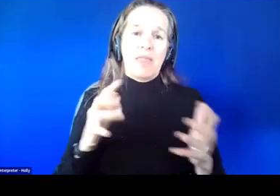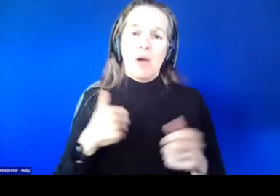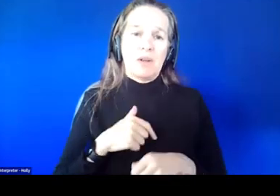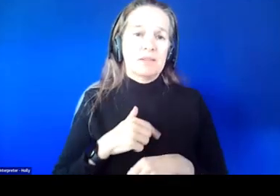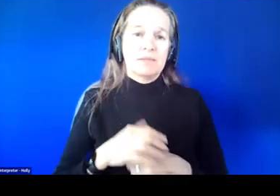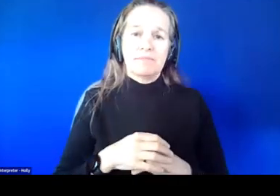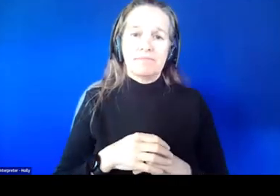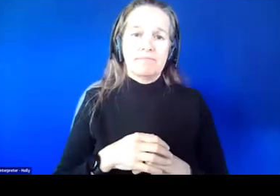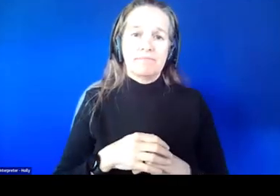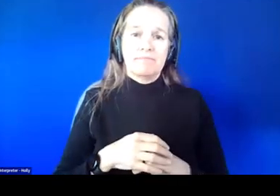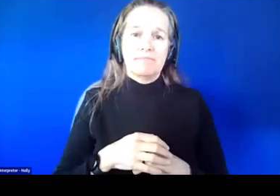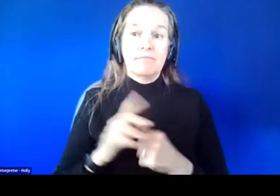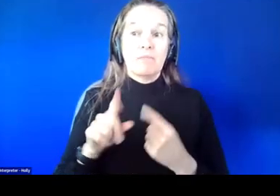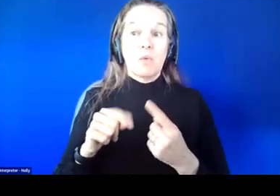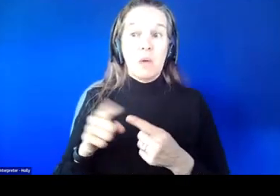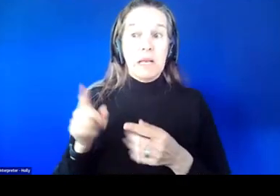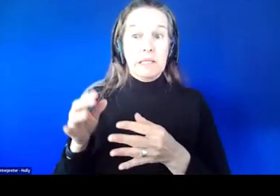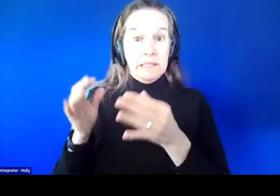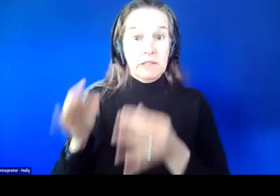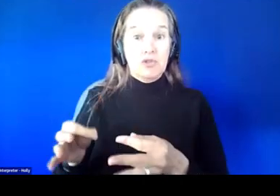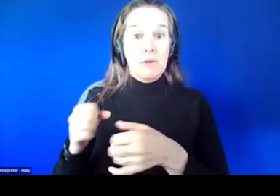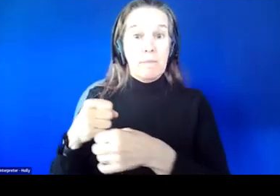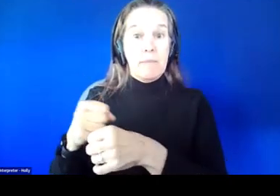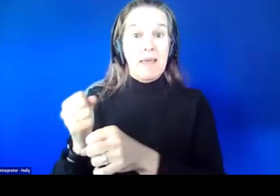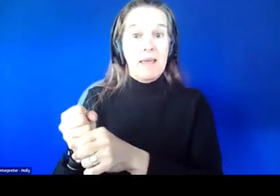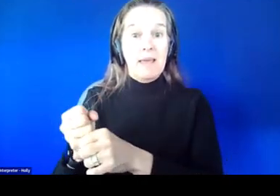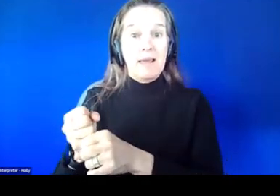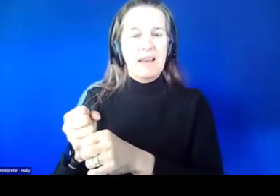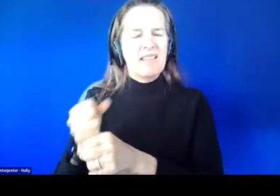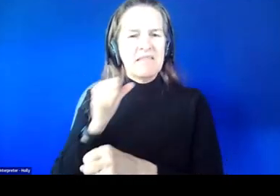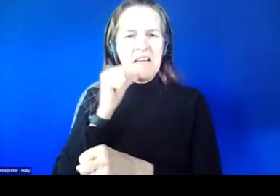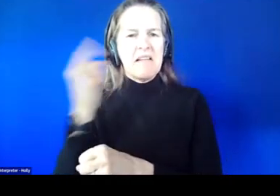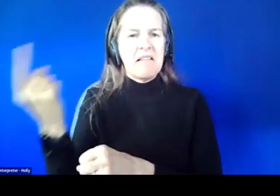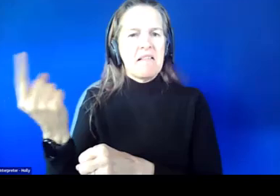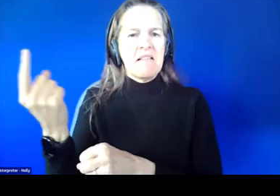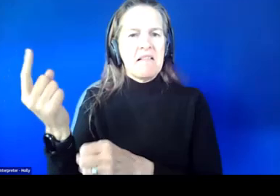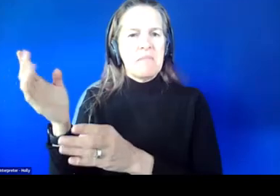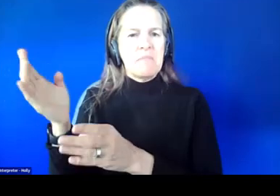um you know we want tribal voices and that's part of